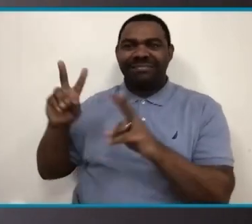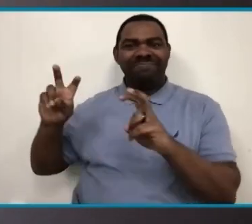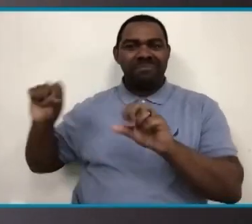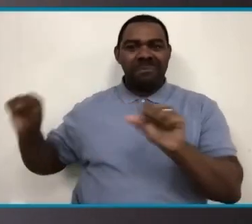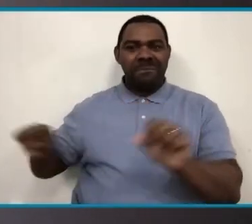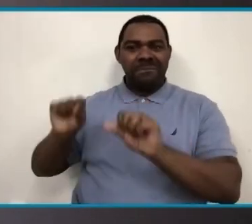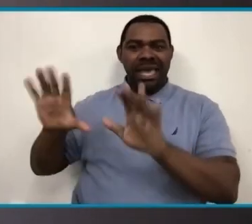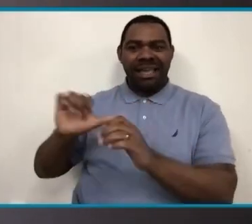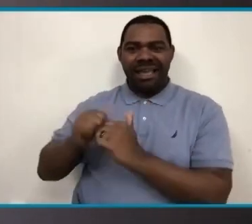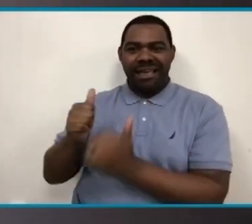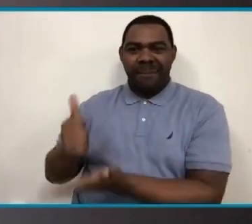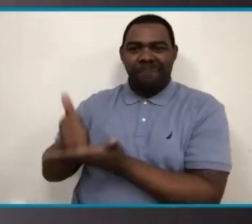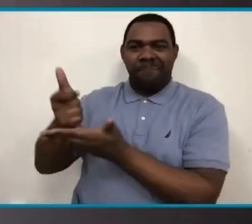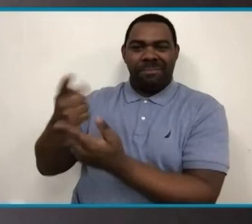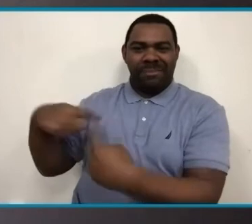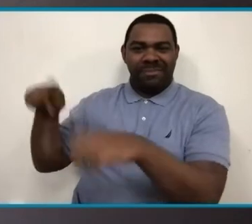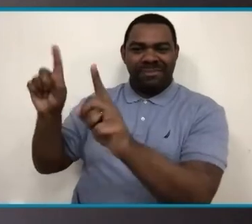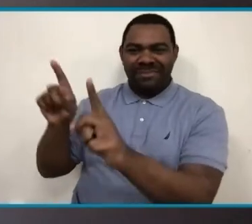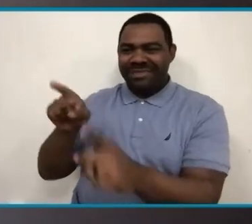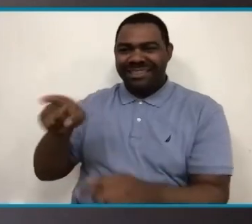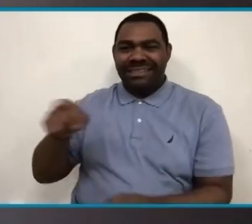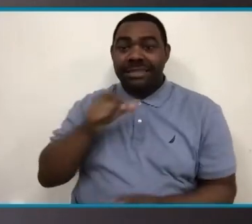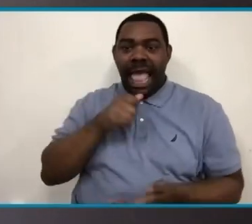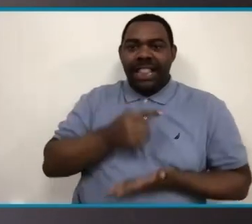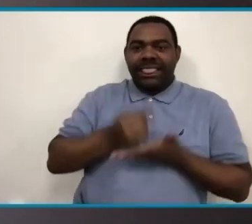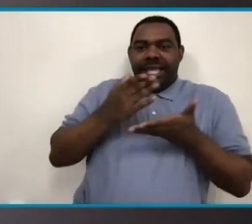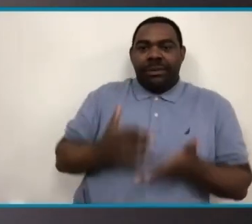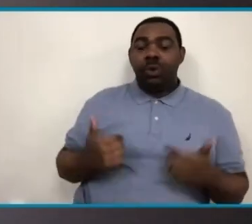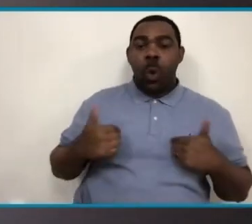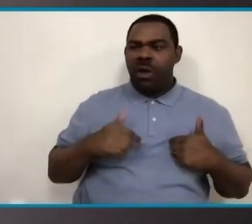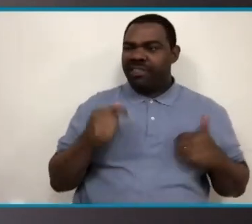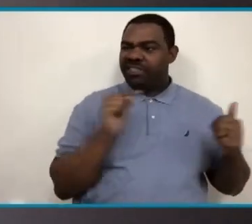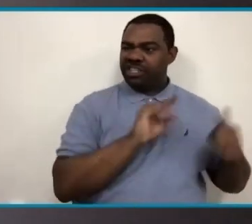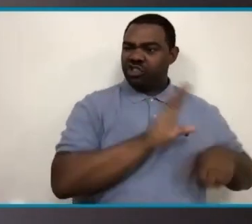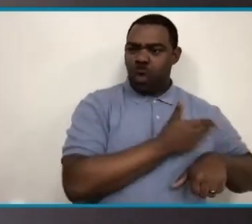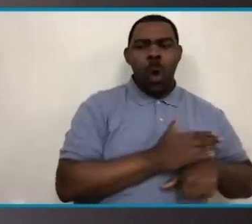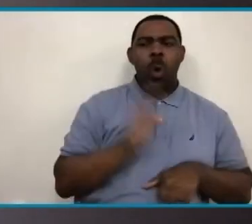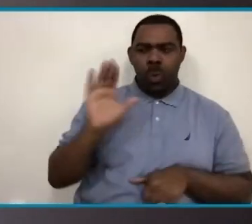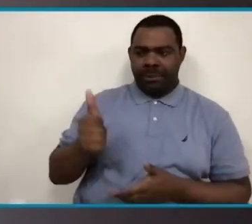So it's not the therapist saying this song is going to make your back stop hurting, for